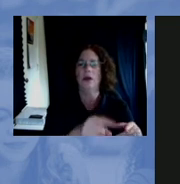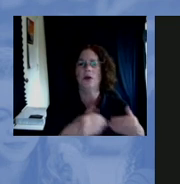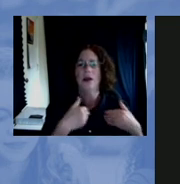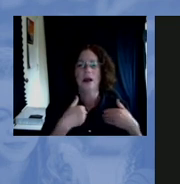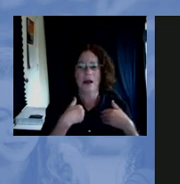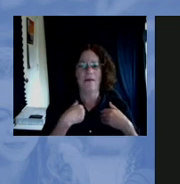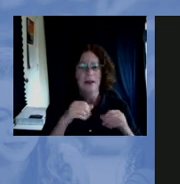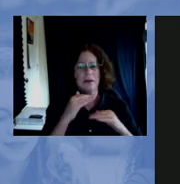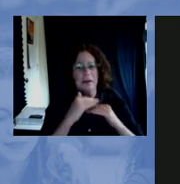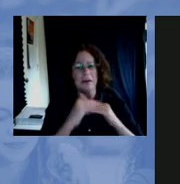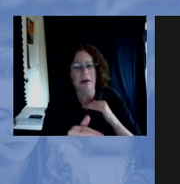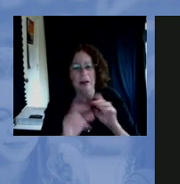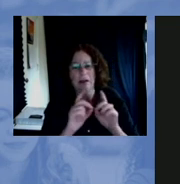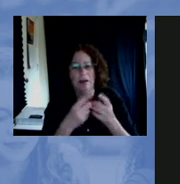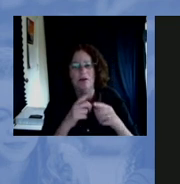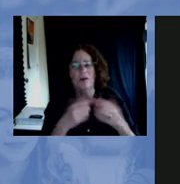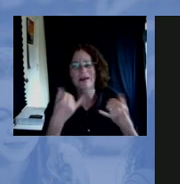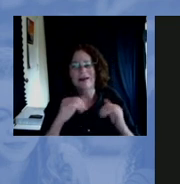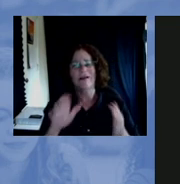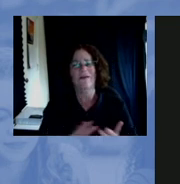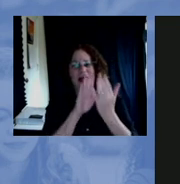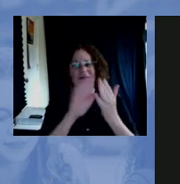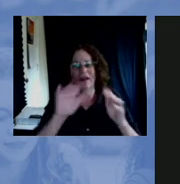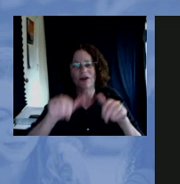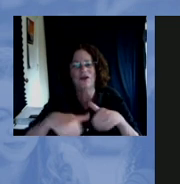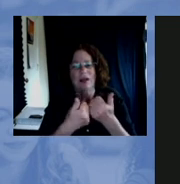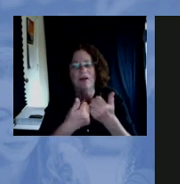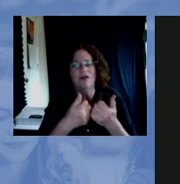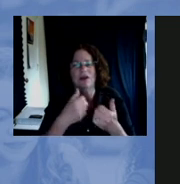CHALLENGES AND ONE OF THOSE IS THE ISSUE OF TRAUMA IN THE LIVES OF KIDS.